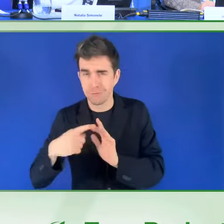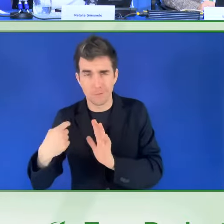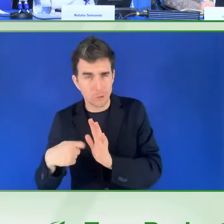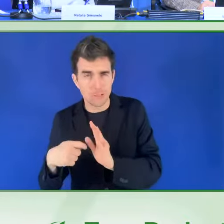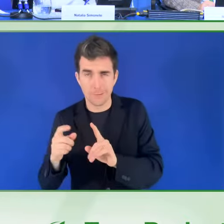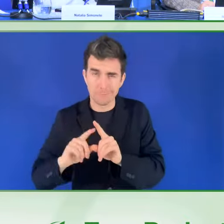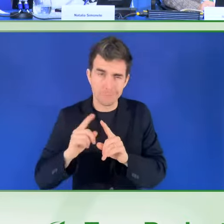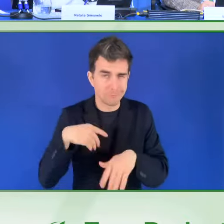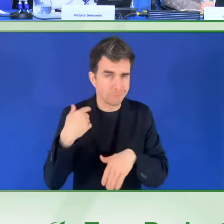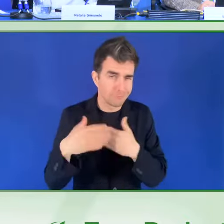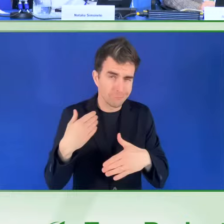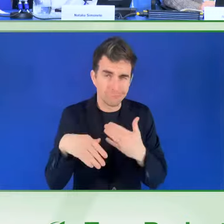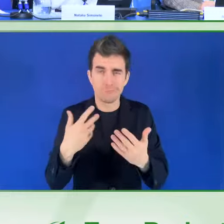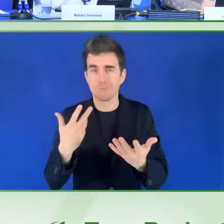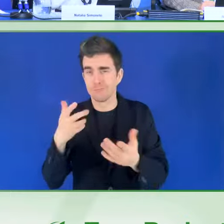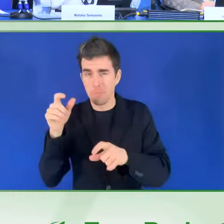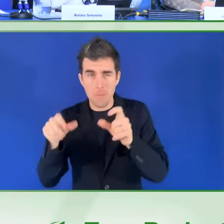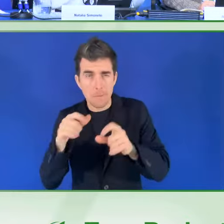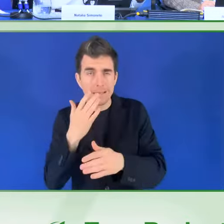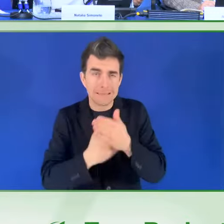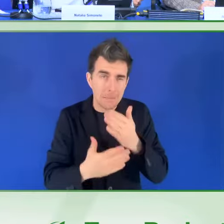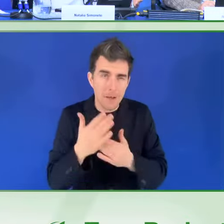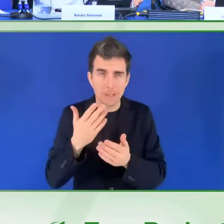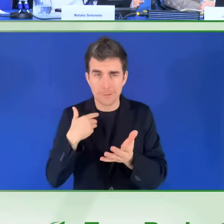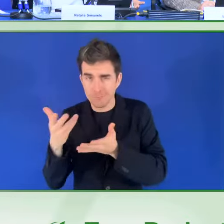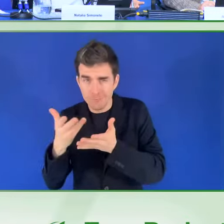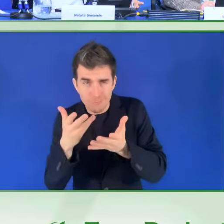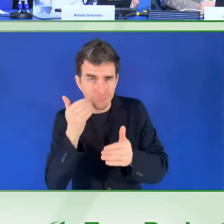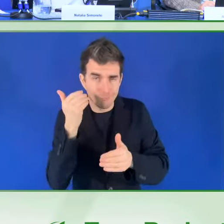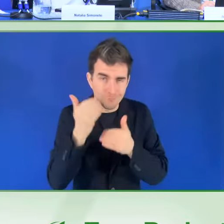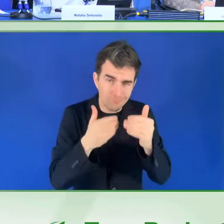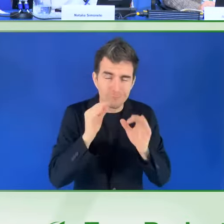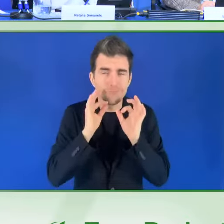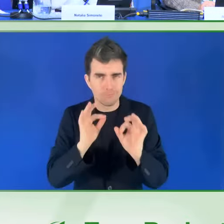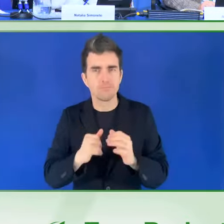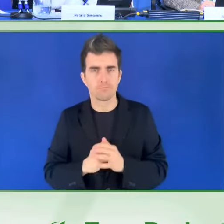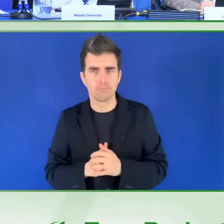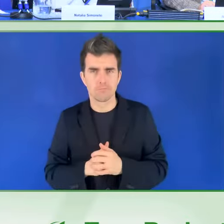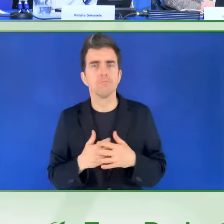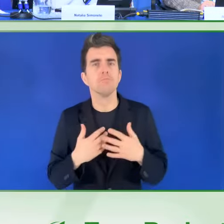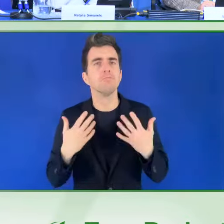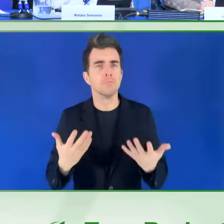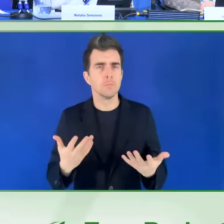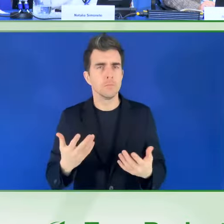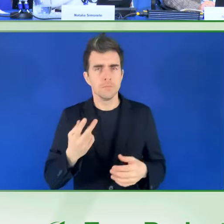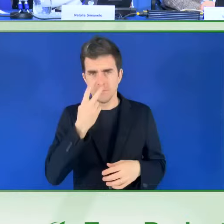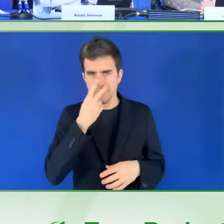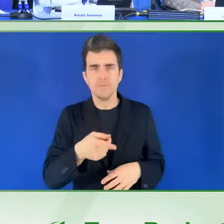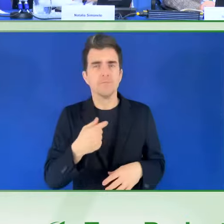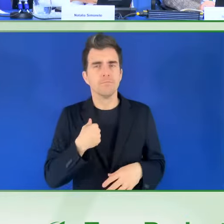(Video plays) (SPEAKS PORTUGUESE). Could you please read from this. The court is like this, "we are definitely not the same, it is wonderful to know that